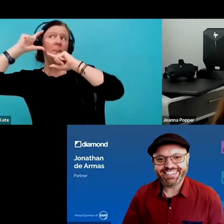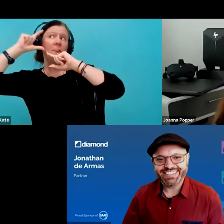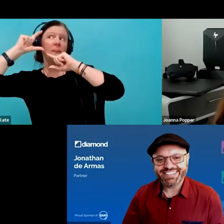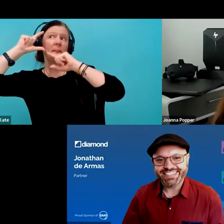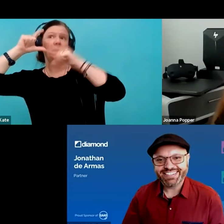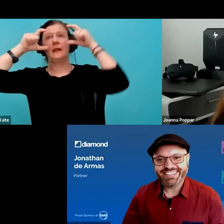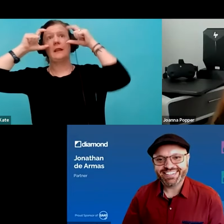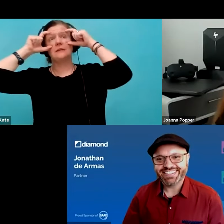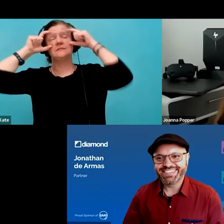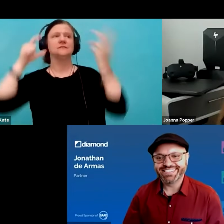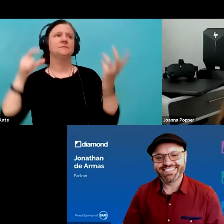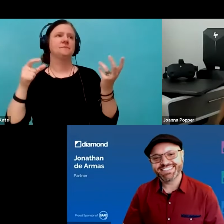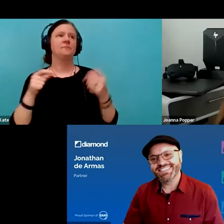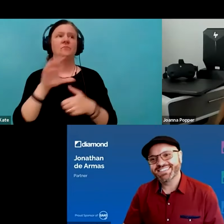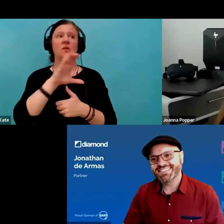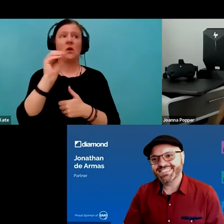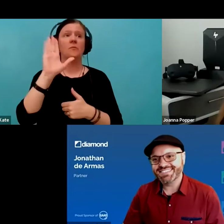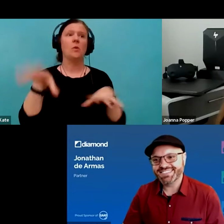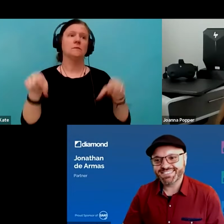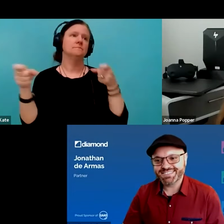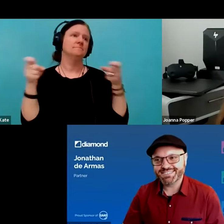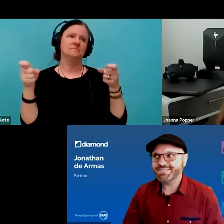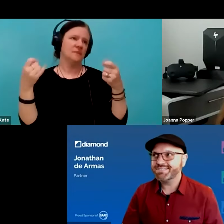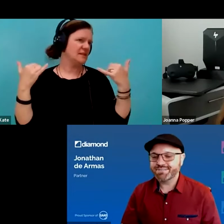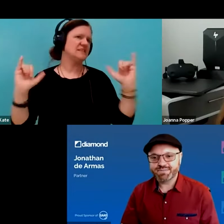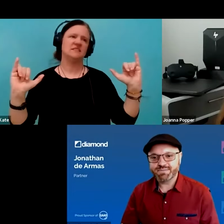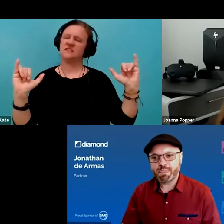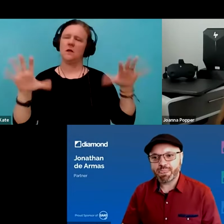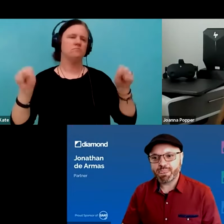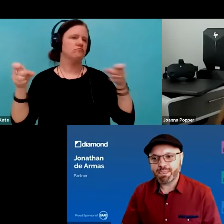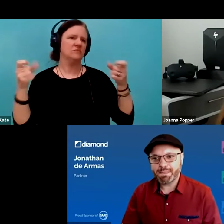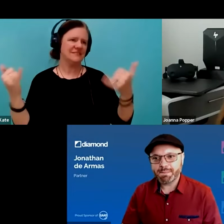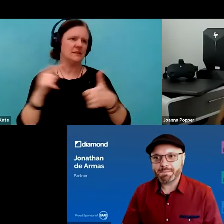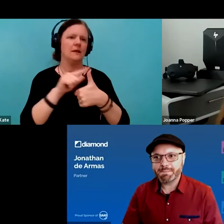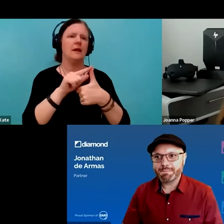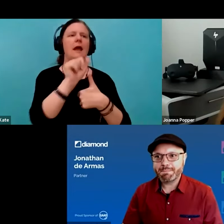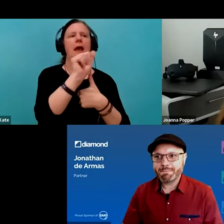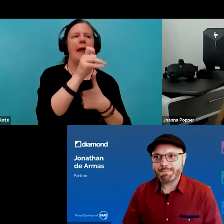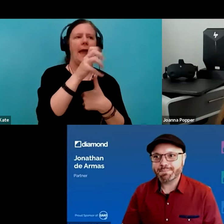Chadwick Turner: The five companies that are going to dominate are still the five companies that dominate today, Amazon, Facebook, Google, Microsoft and Amazon